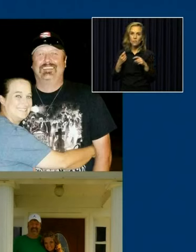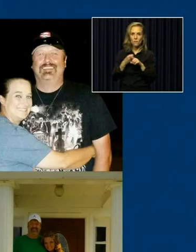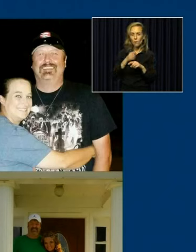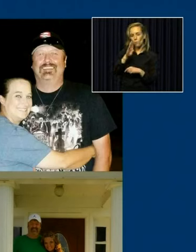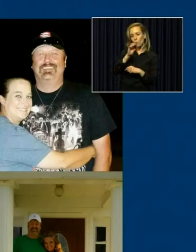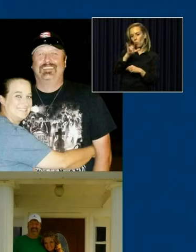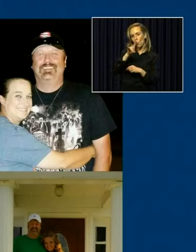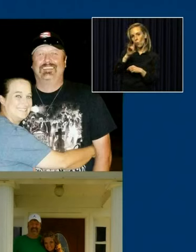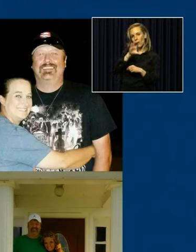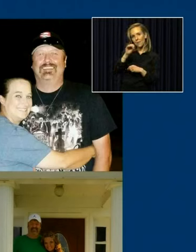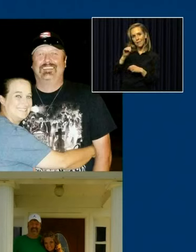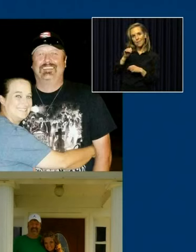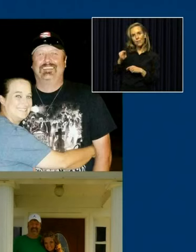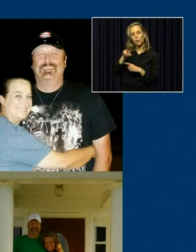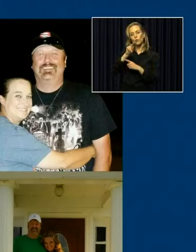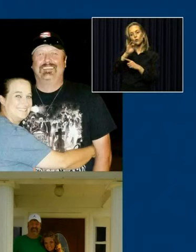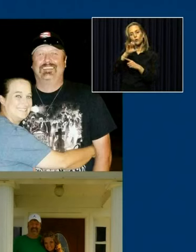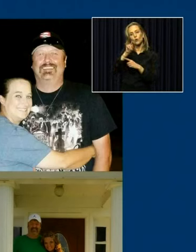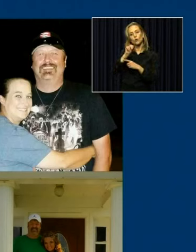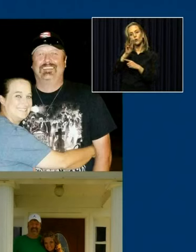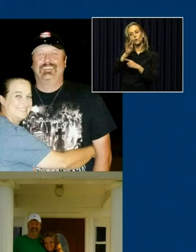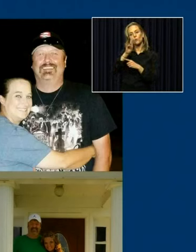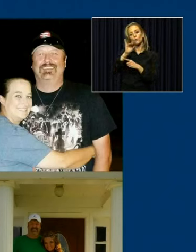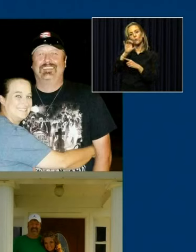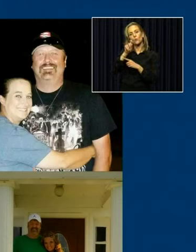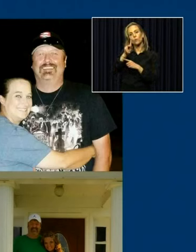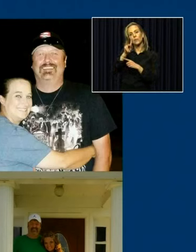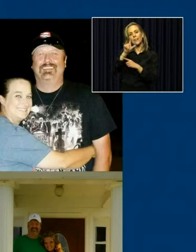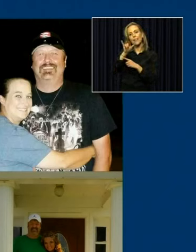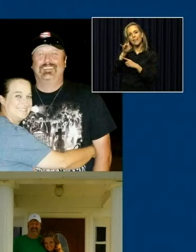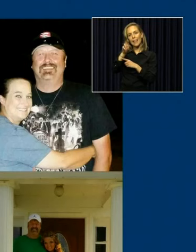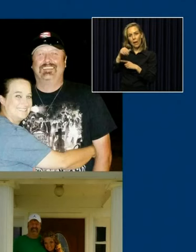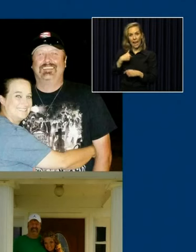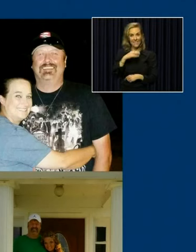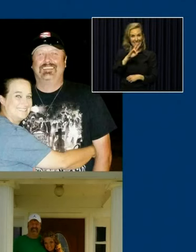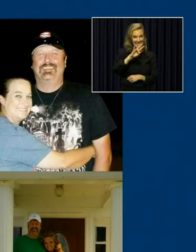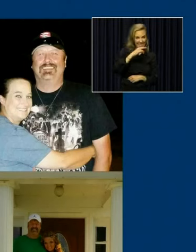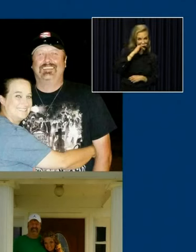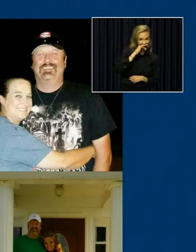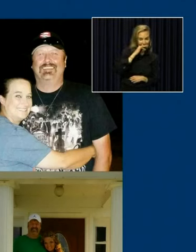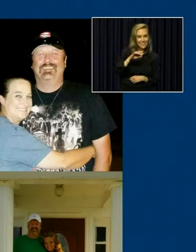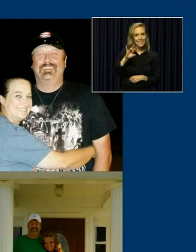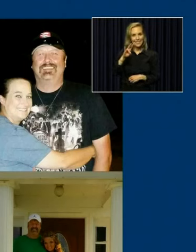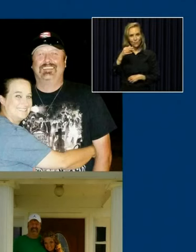THINK WE'LL SEE, NO ONE'S EVER DEALT WITH THIS VIRUS BEFORE, I